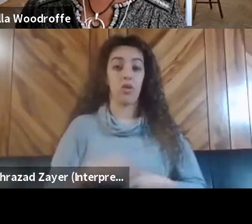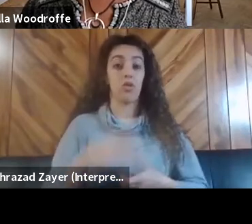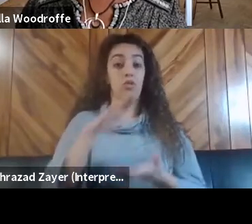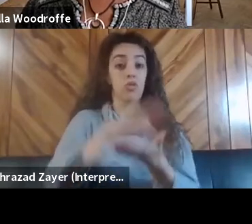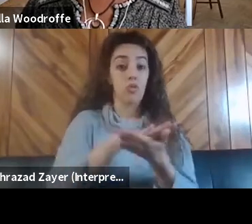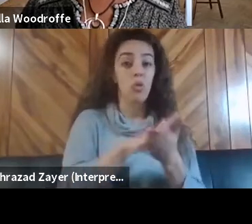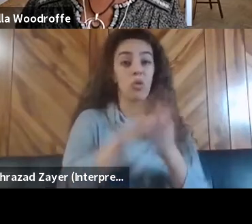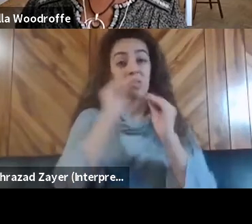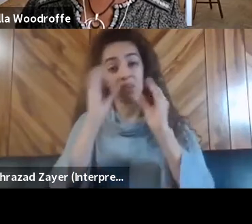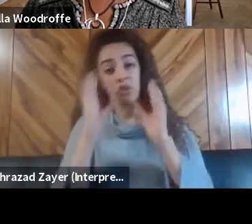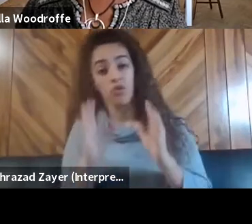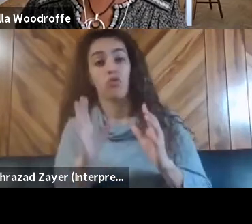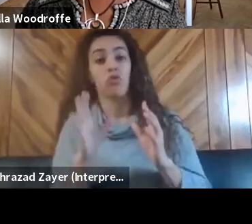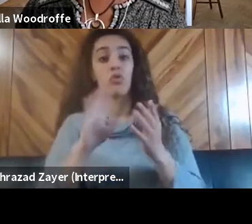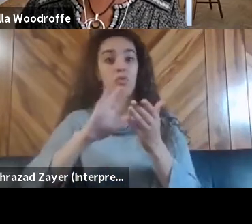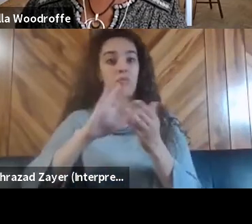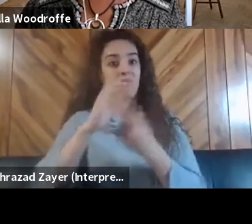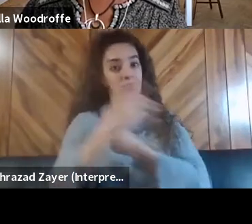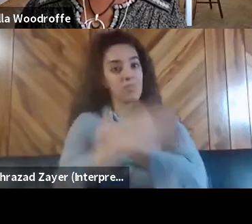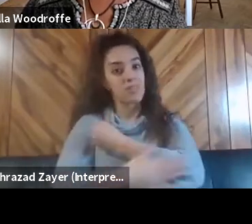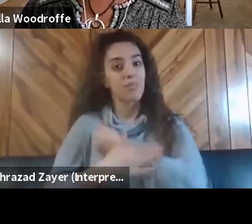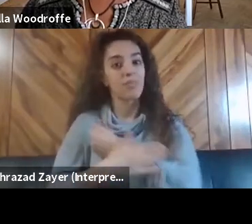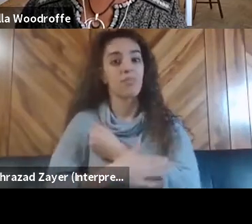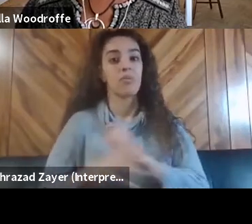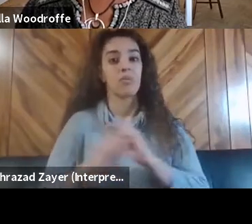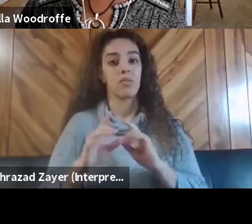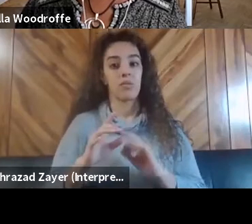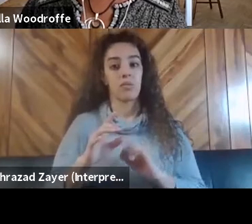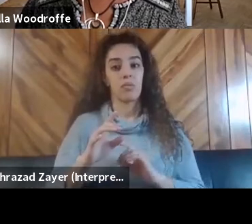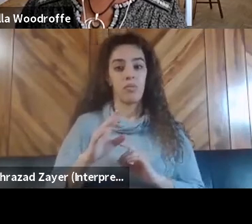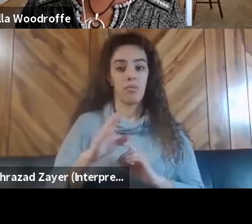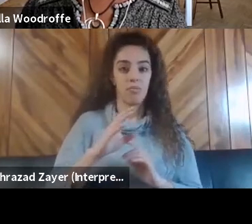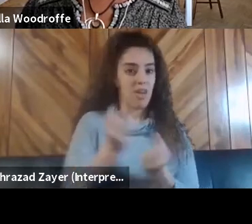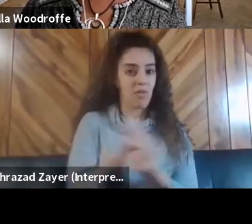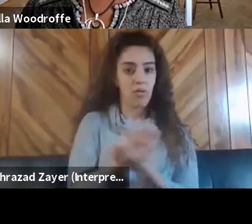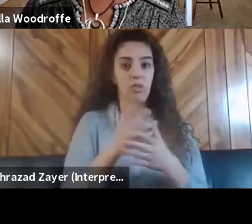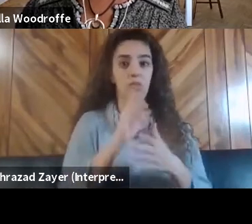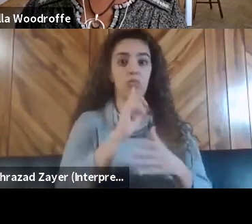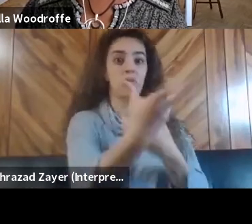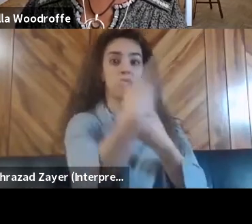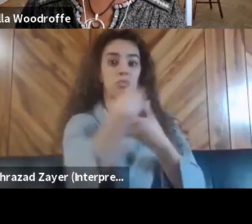to them is, I am the head of the village. Right. And so you can